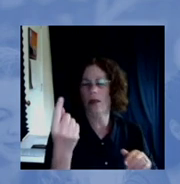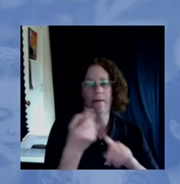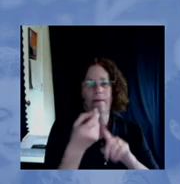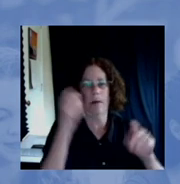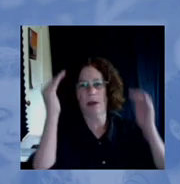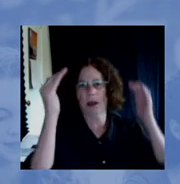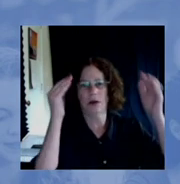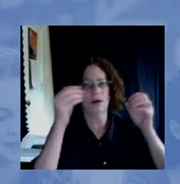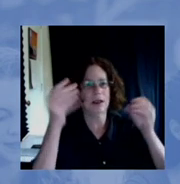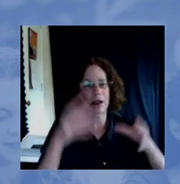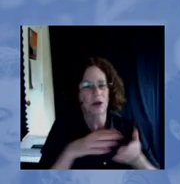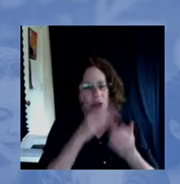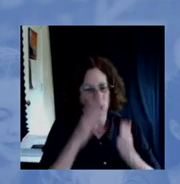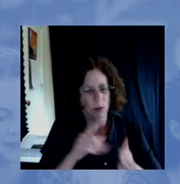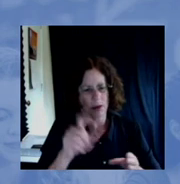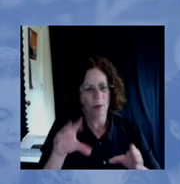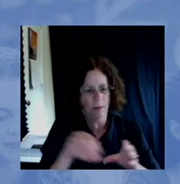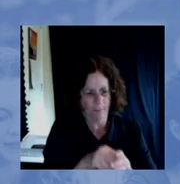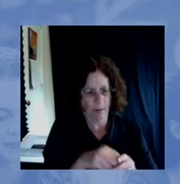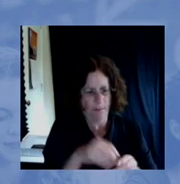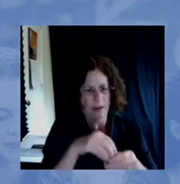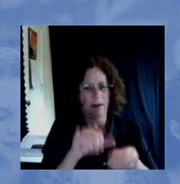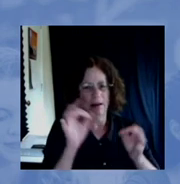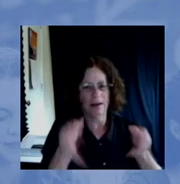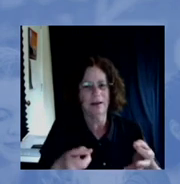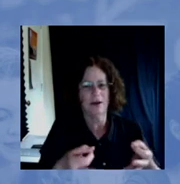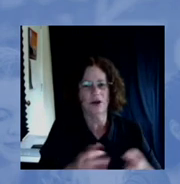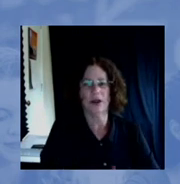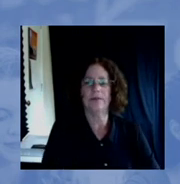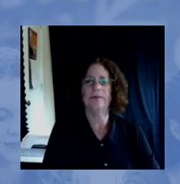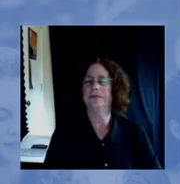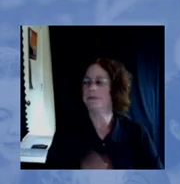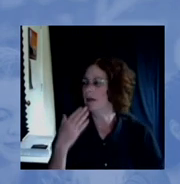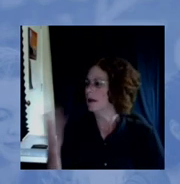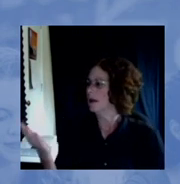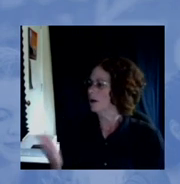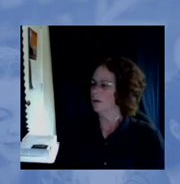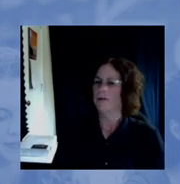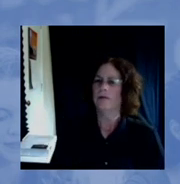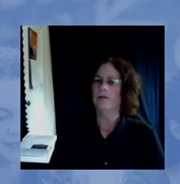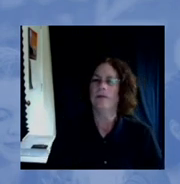HAVE TO BE INVOLVED IN THAT DECISION. >> THANK YOU.